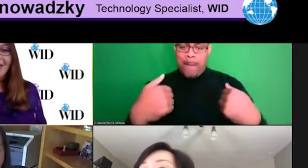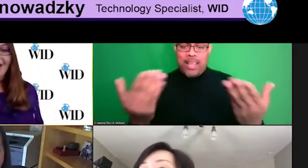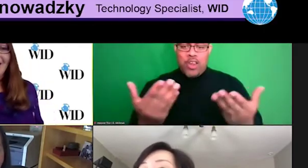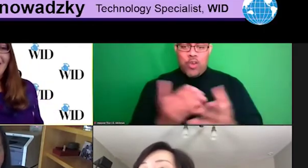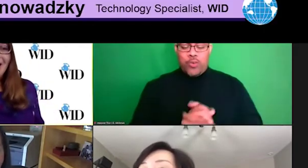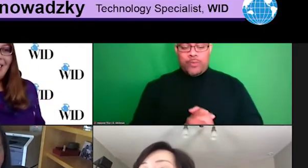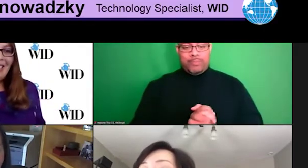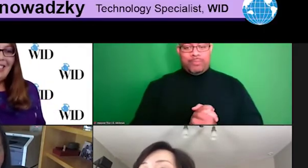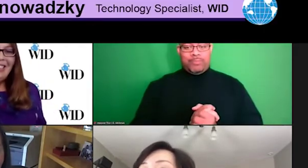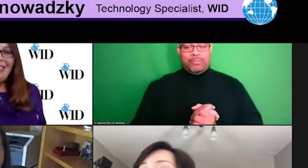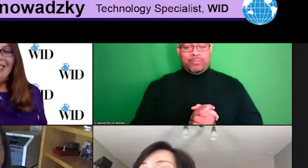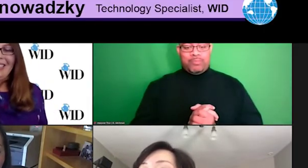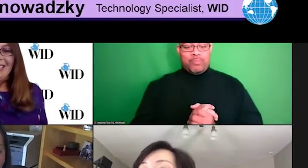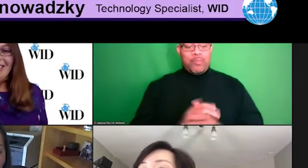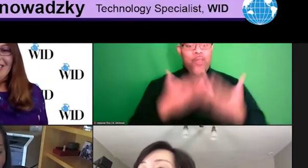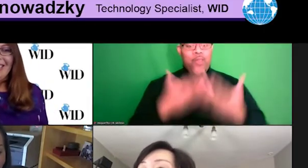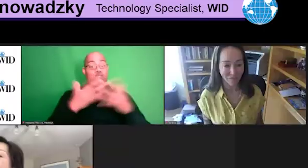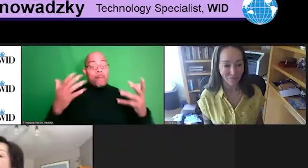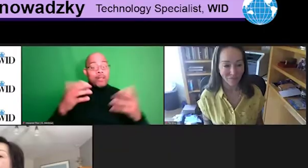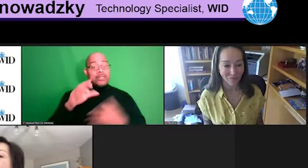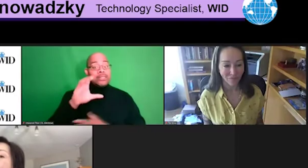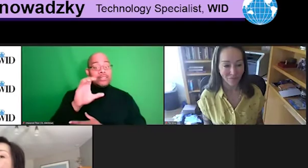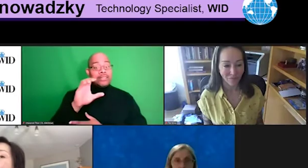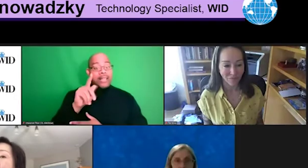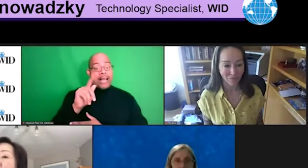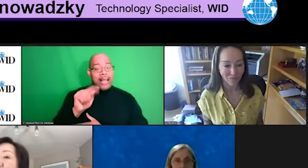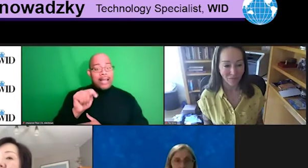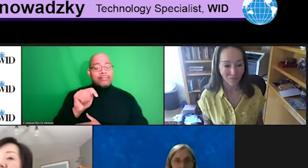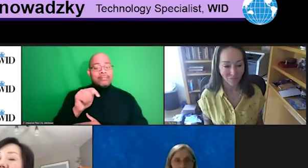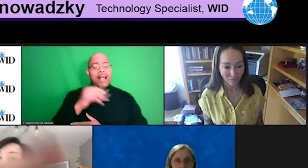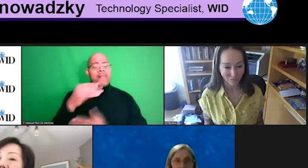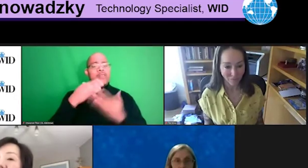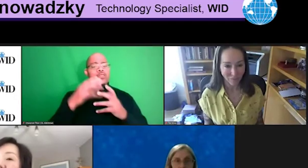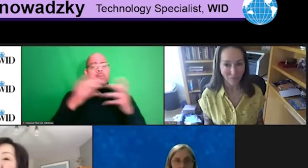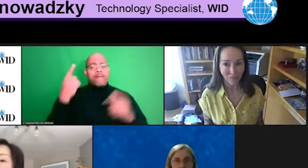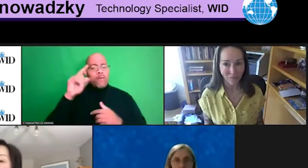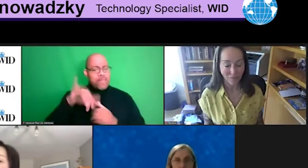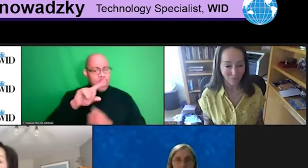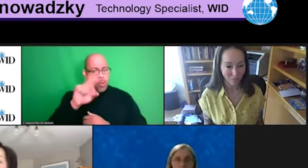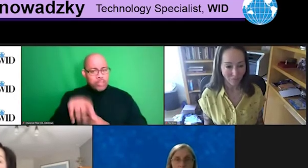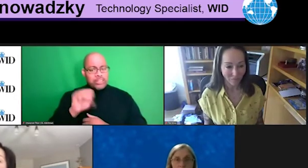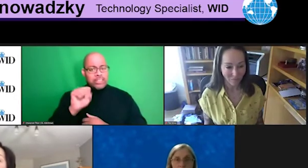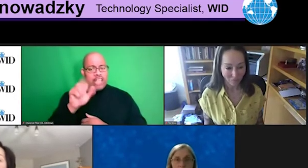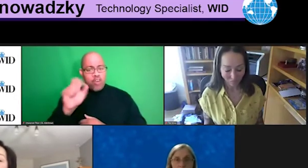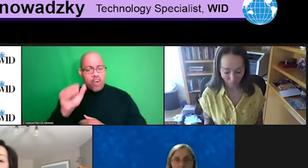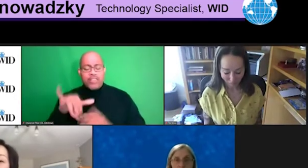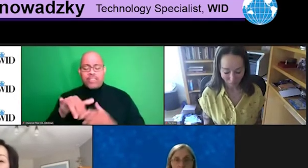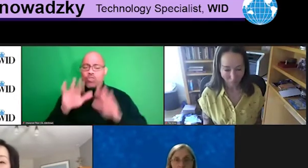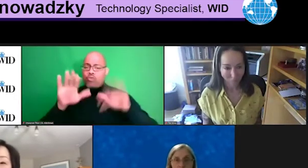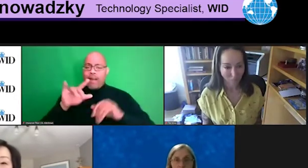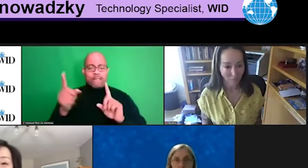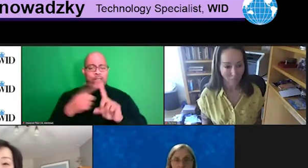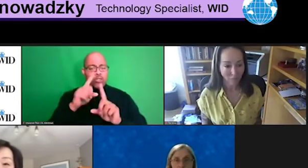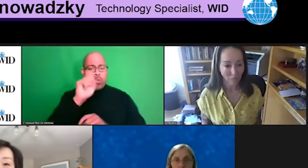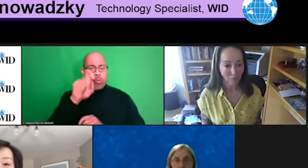Hi. Thank you so much, Kat. Thank you so much for the question, Sarah. It's a great first question.